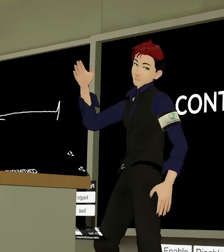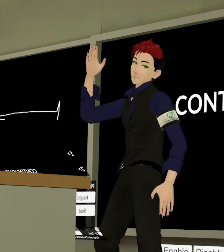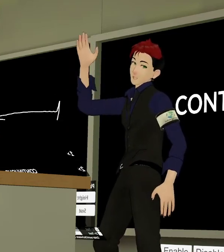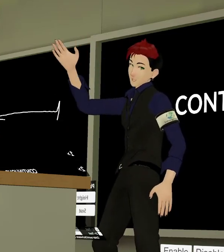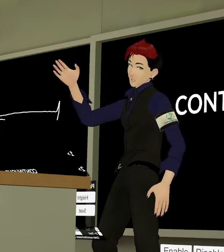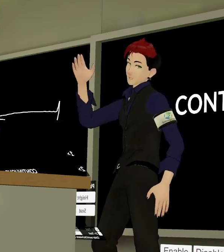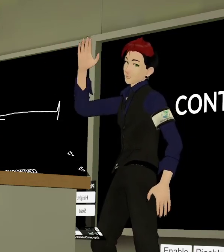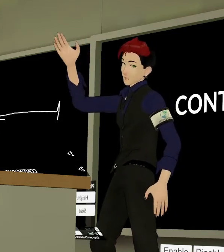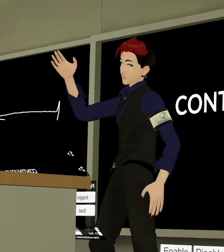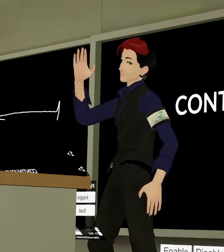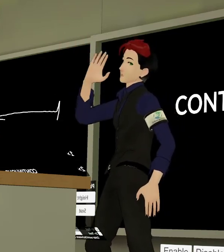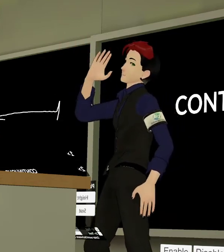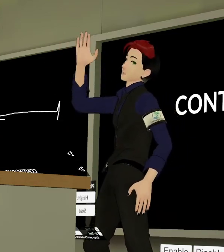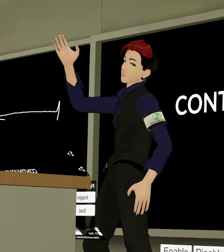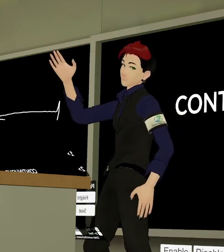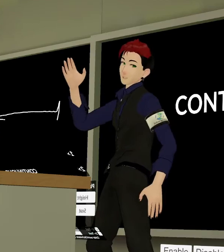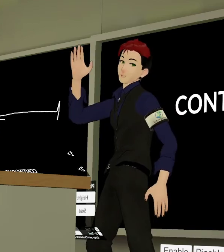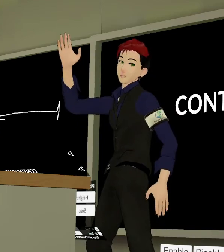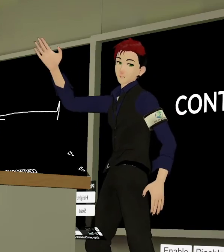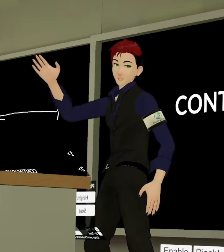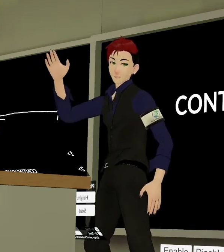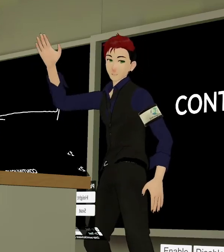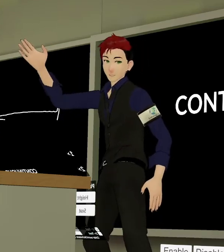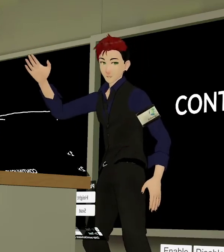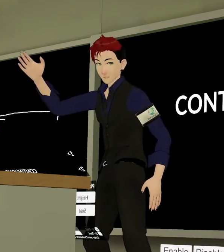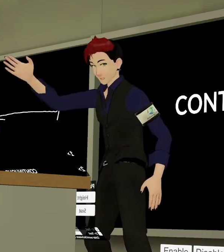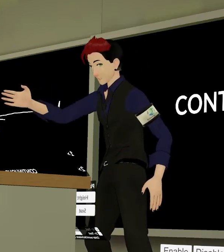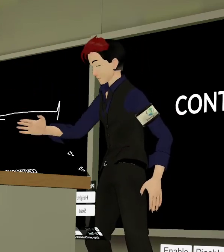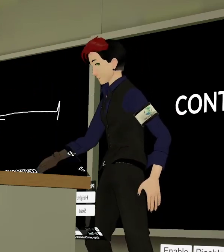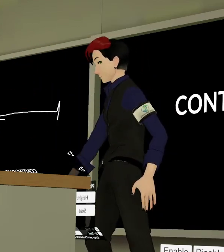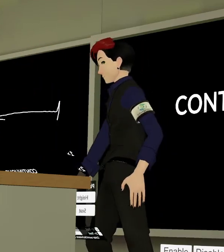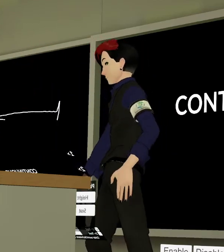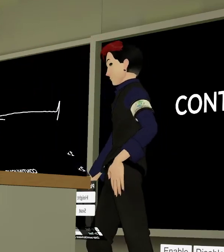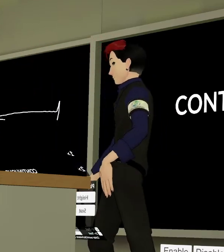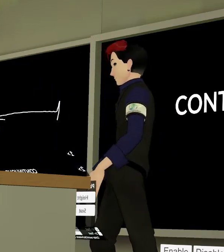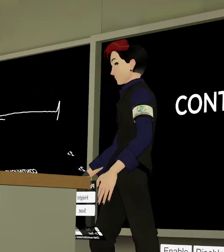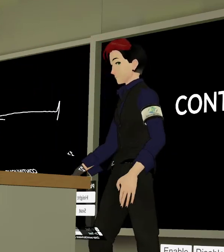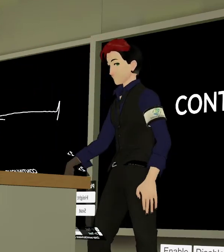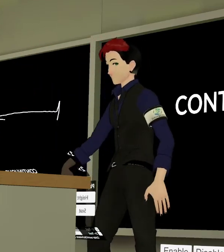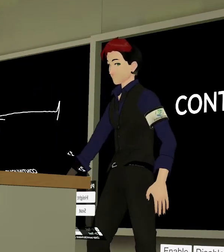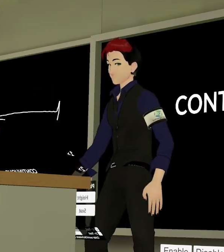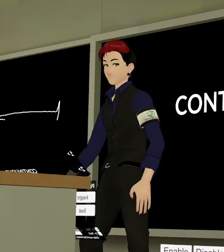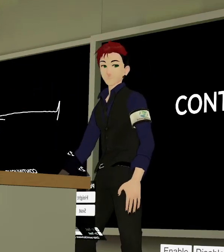and and on like it's gonna eventually get there